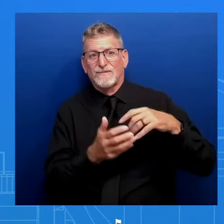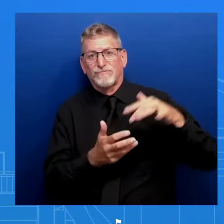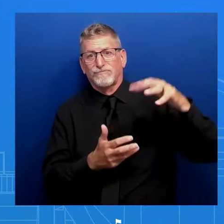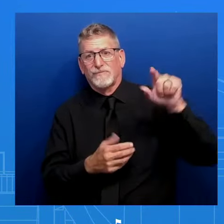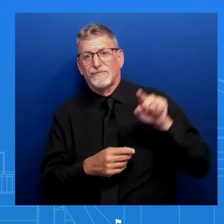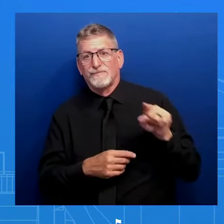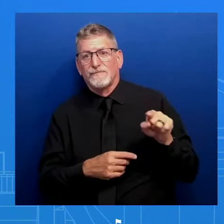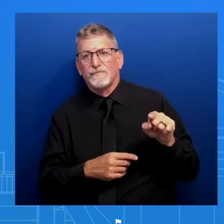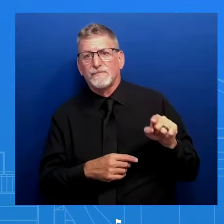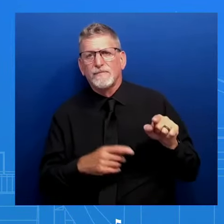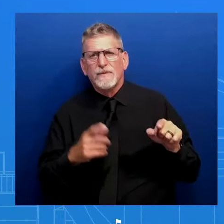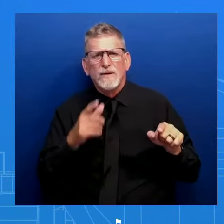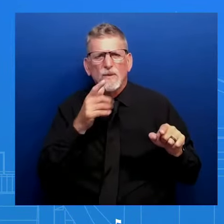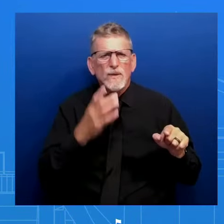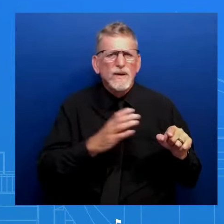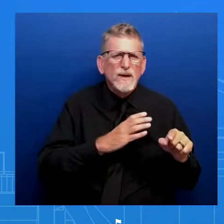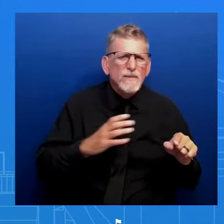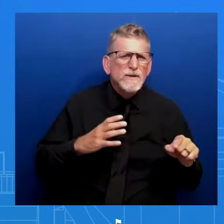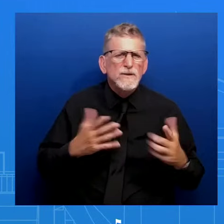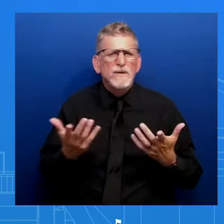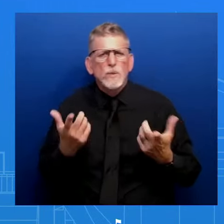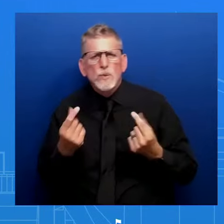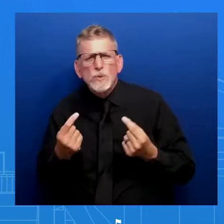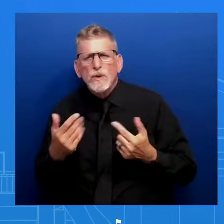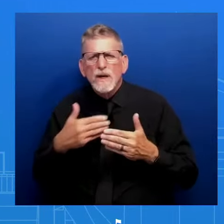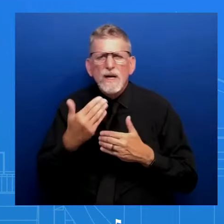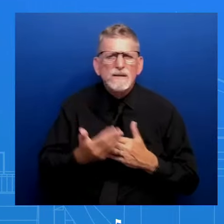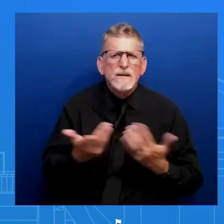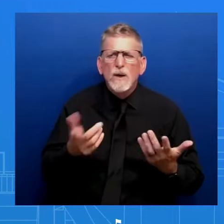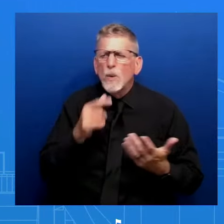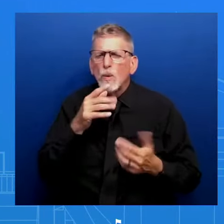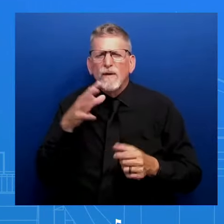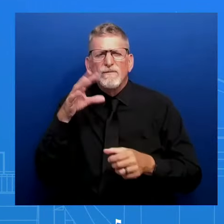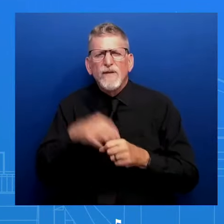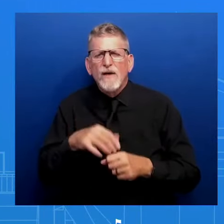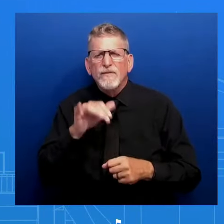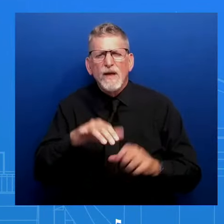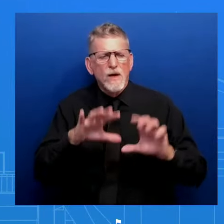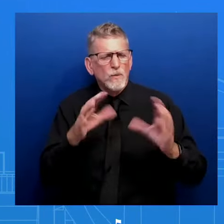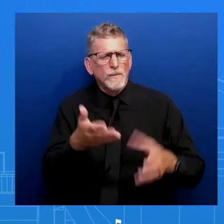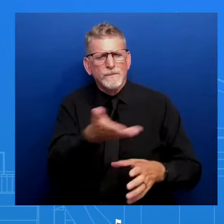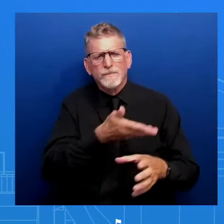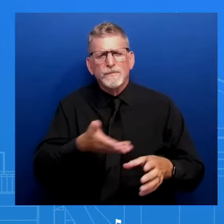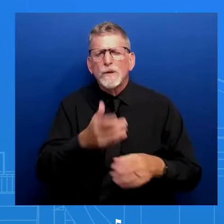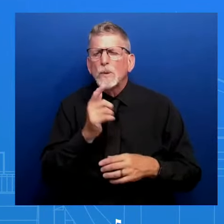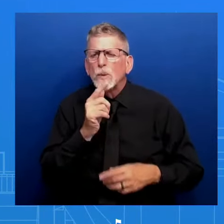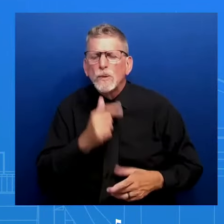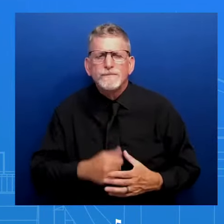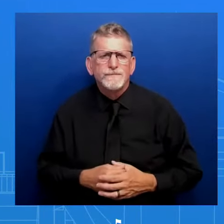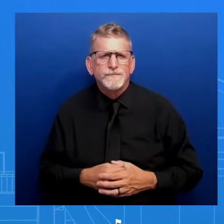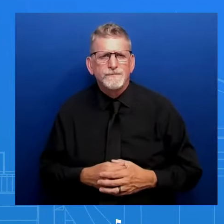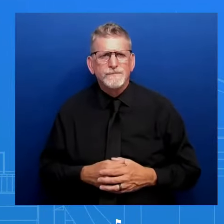who was involved, I guess, in the summit today? Ms. Jean-Pierre: So, as you know, the Methane Summit happened earlier today.